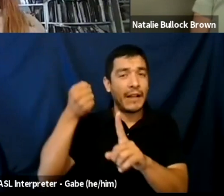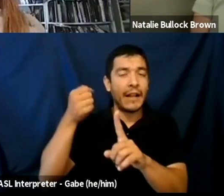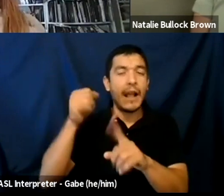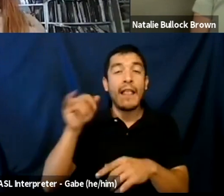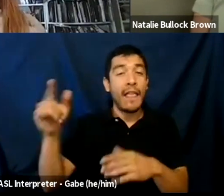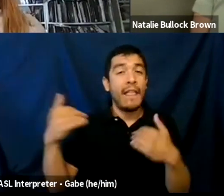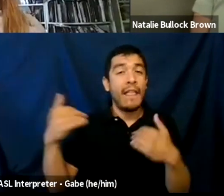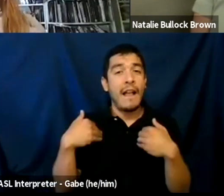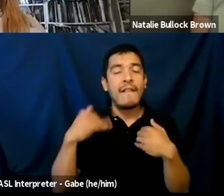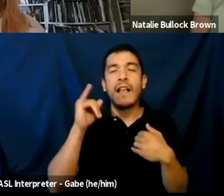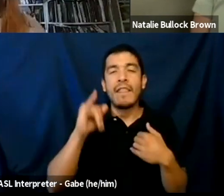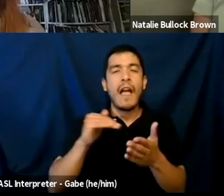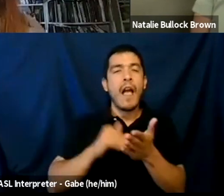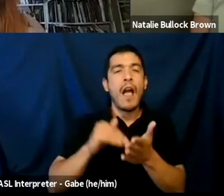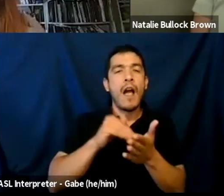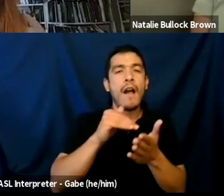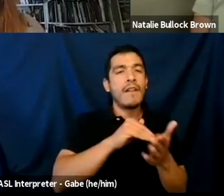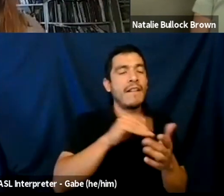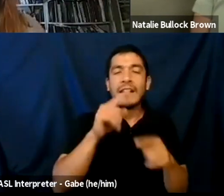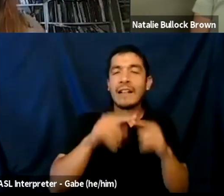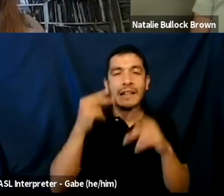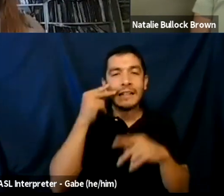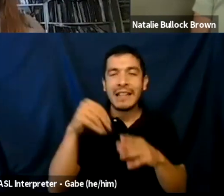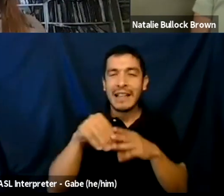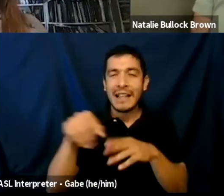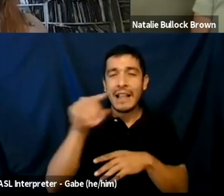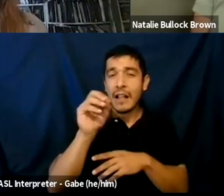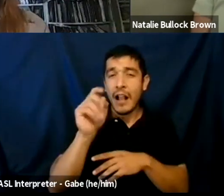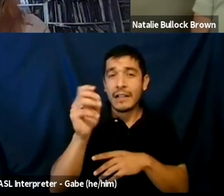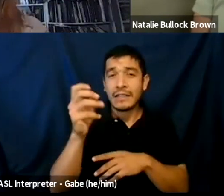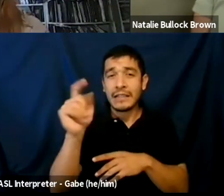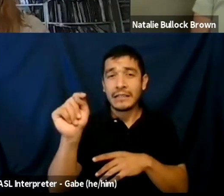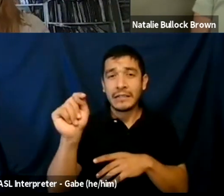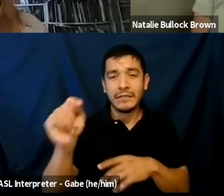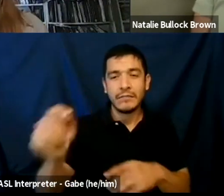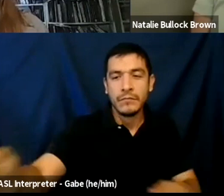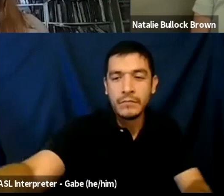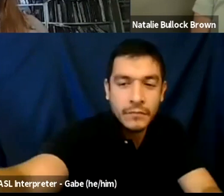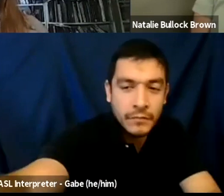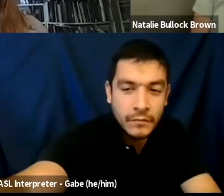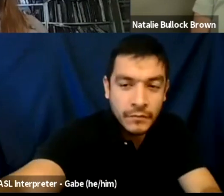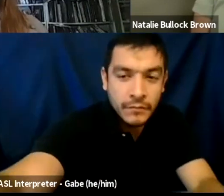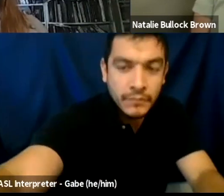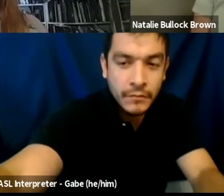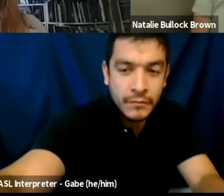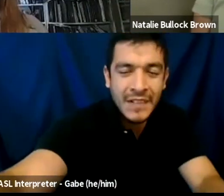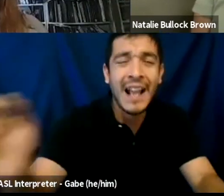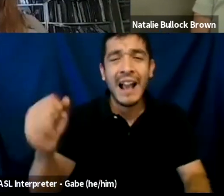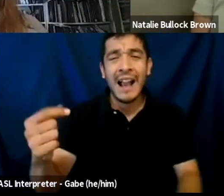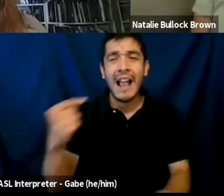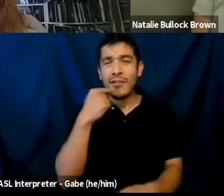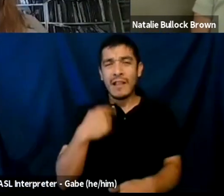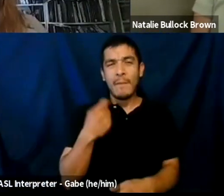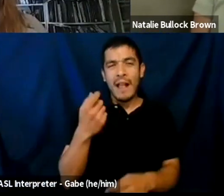which has often been overlooked in these contexts. Can you tell us a little bit about your research and what you've learned?